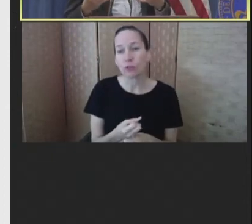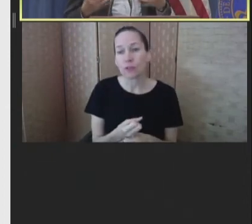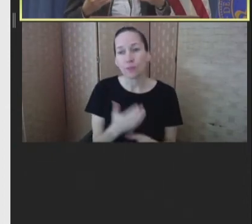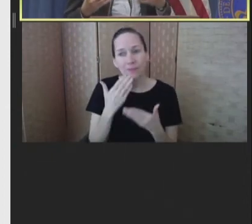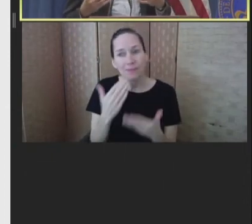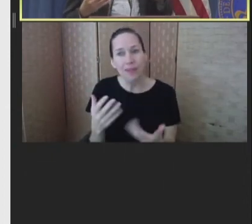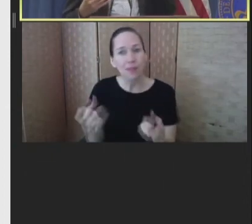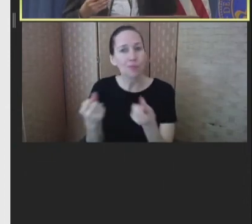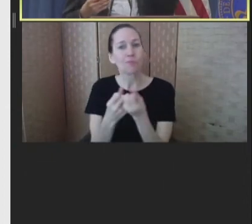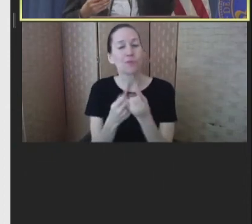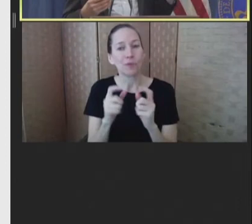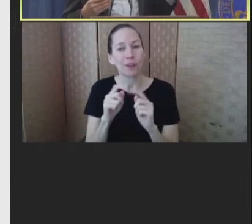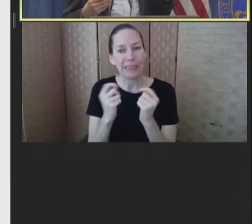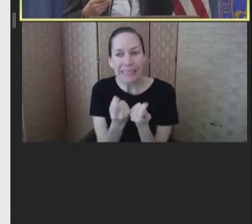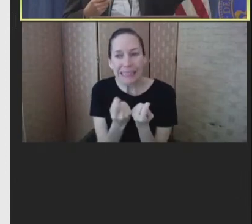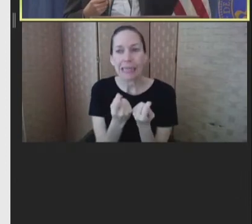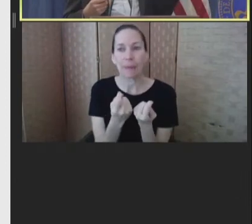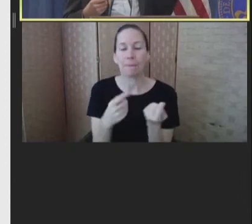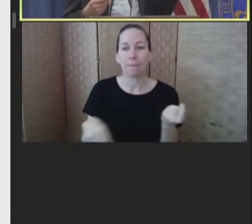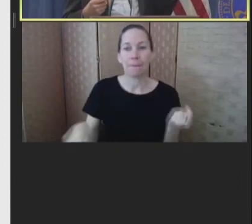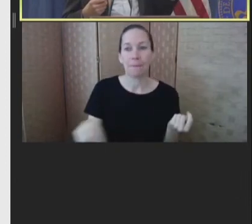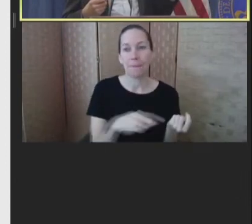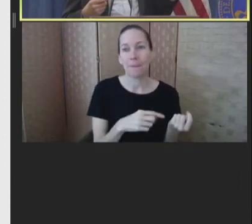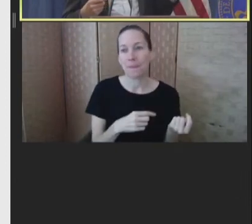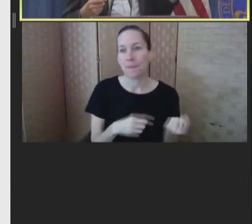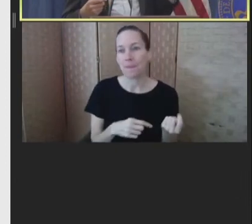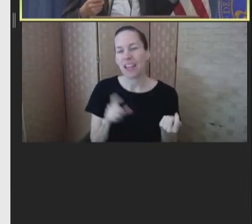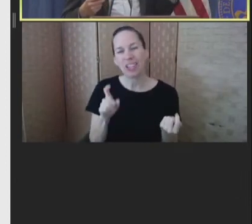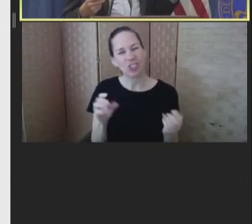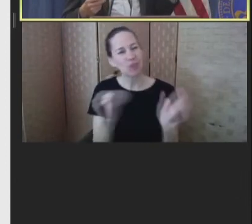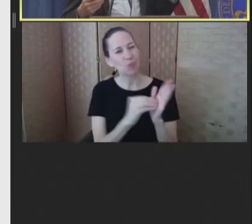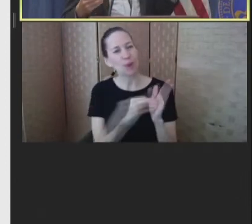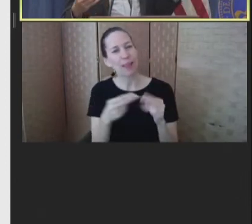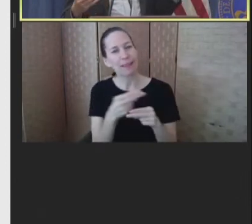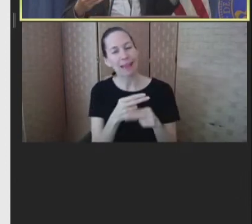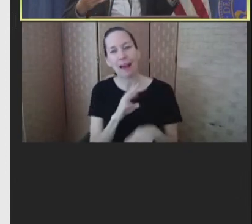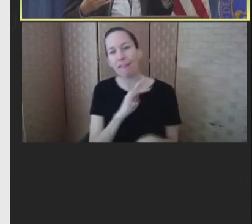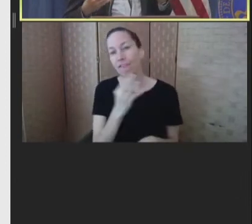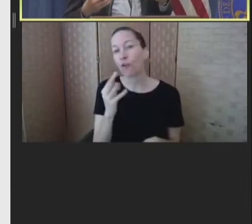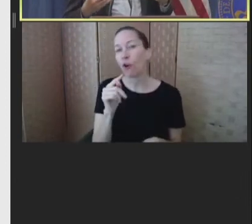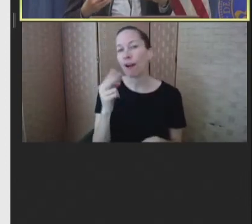that's another best [unintelligible] -- put that as the fourth strategy, is just supporting each